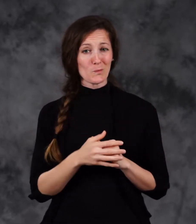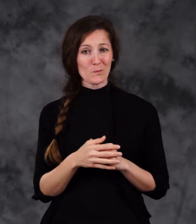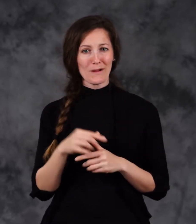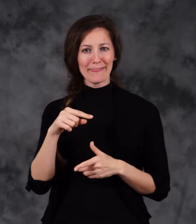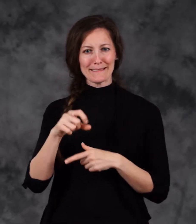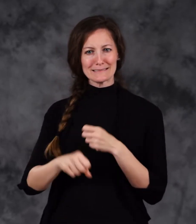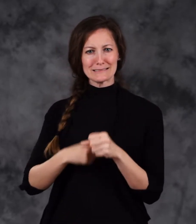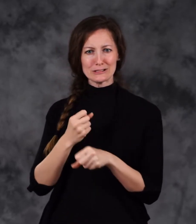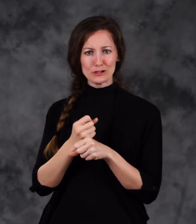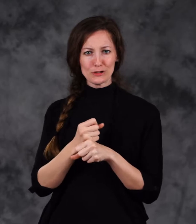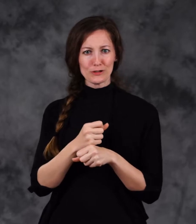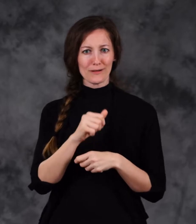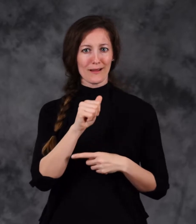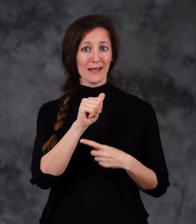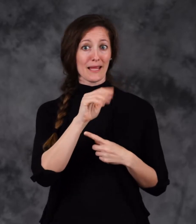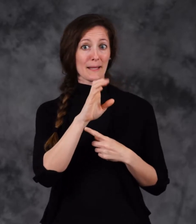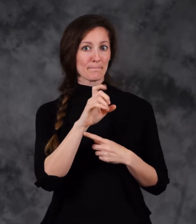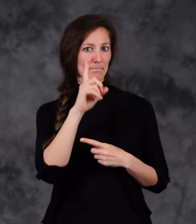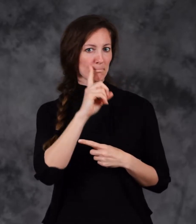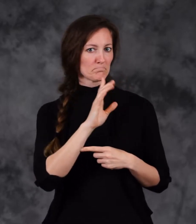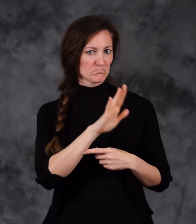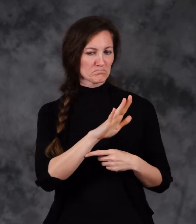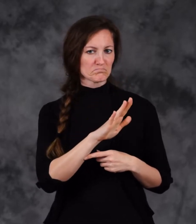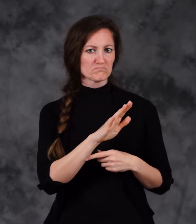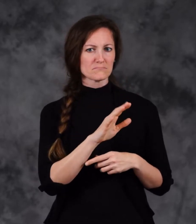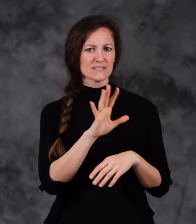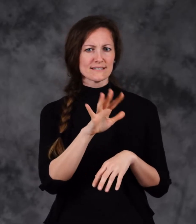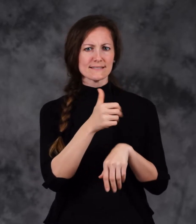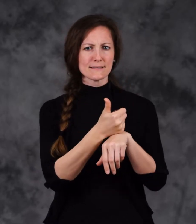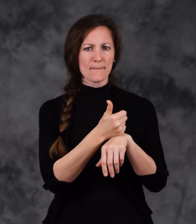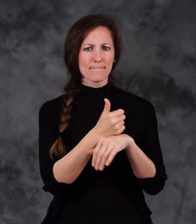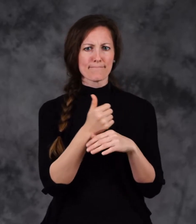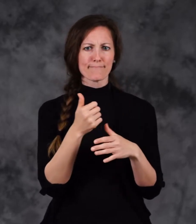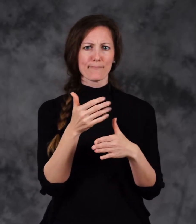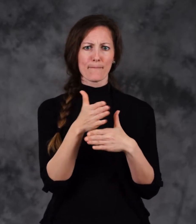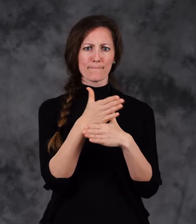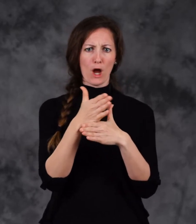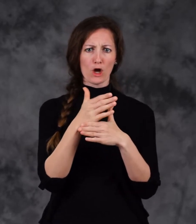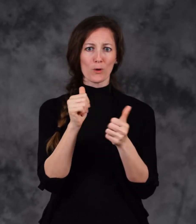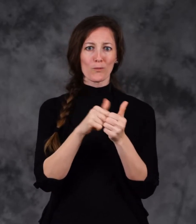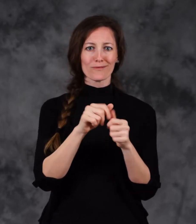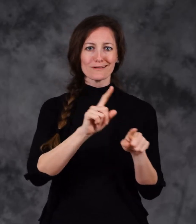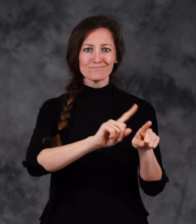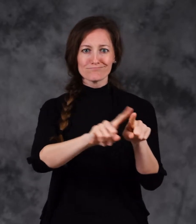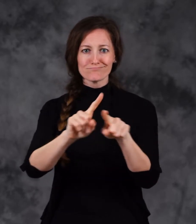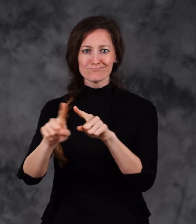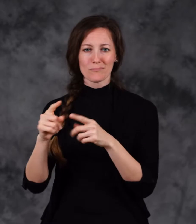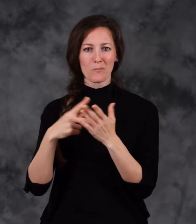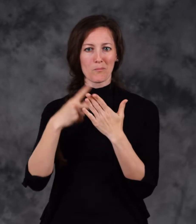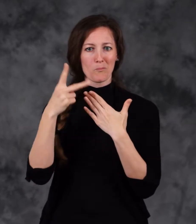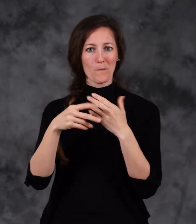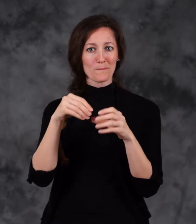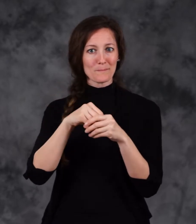This year the Deaf ABE program partnered with other programs